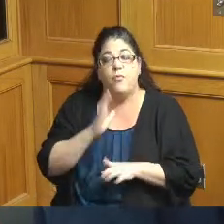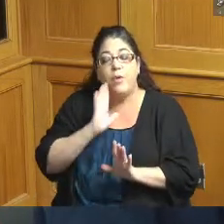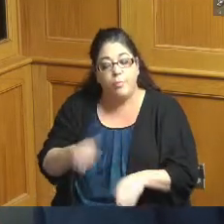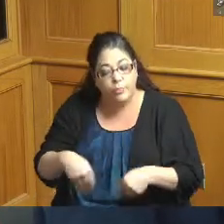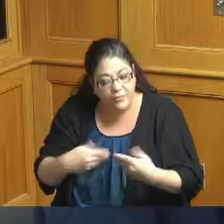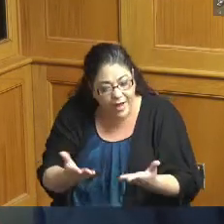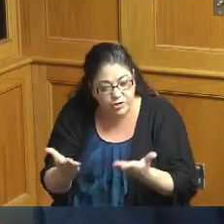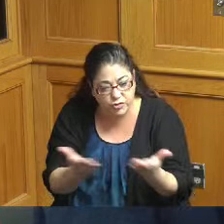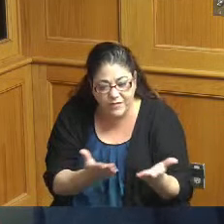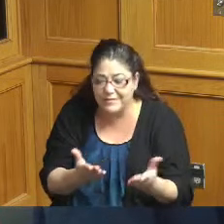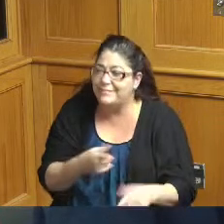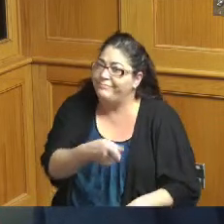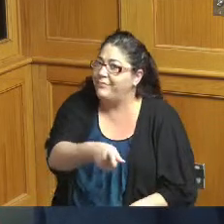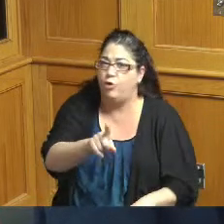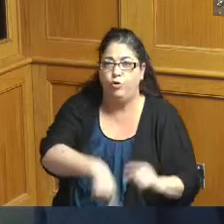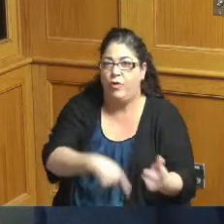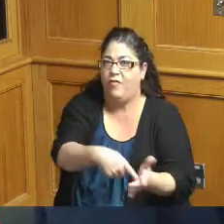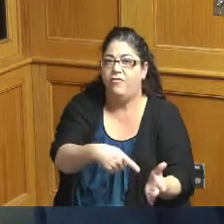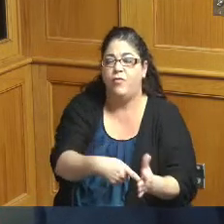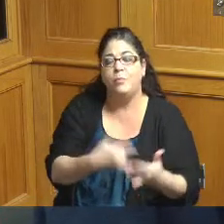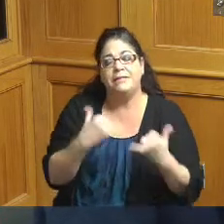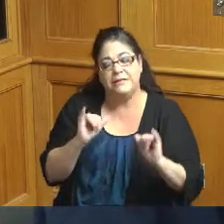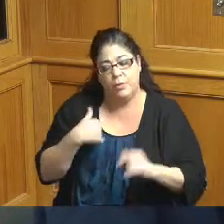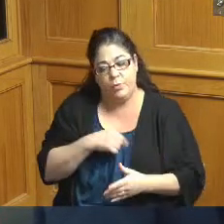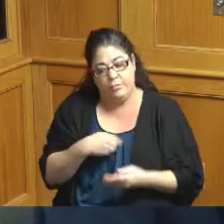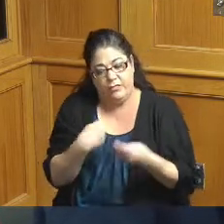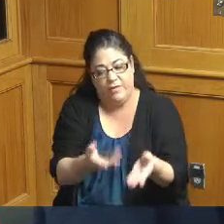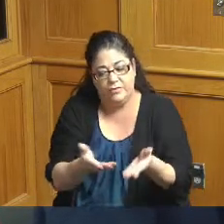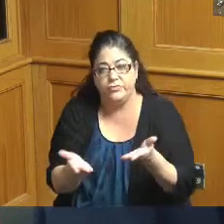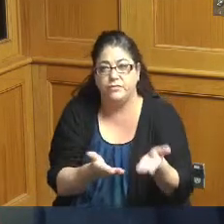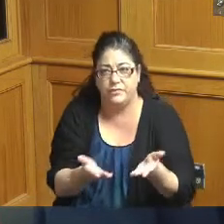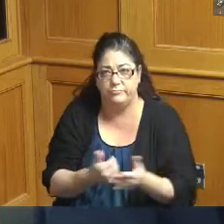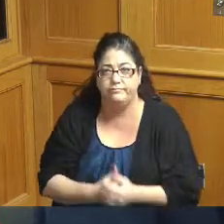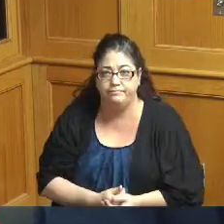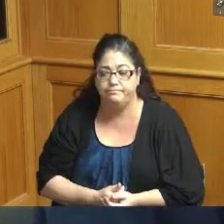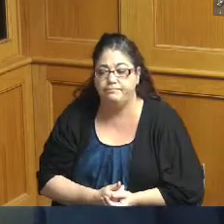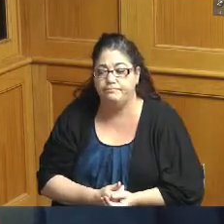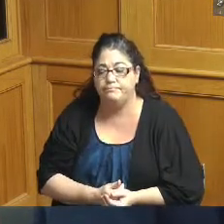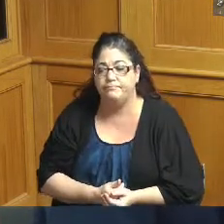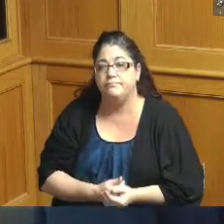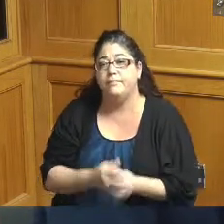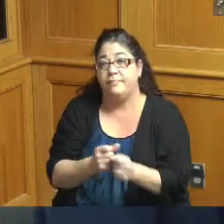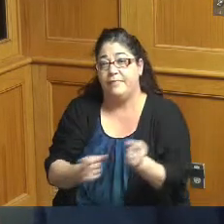who otherwise cannot afford them another change that you will see in next year's budget is a